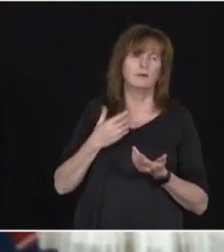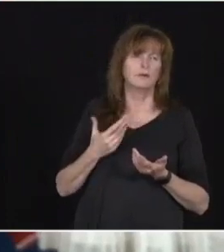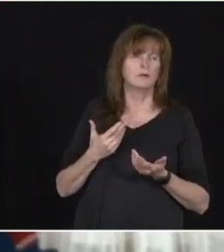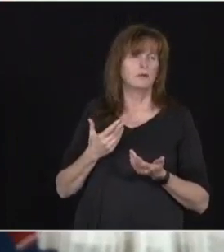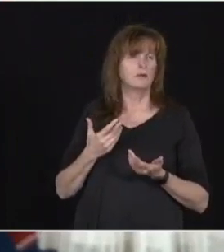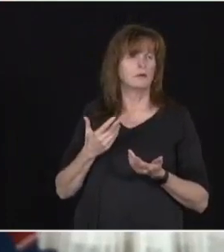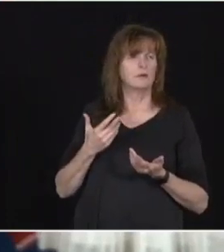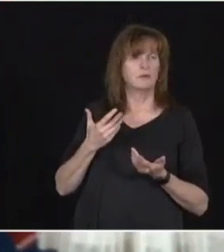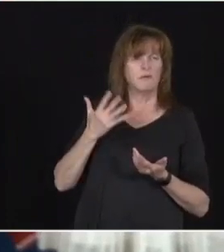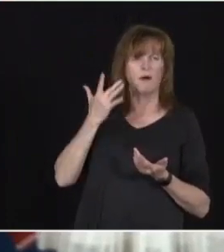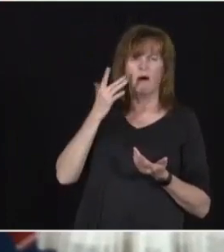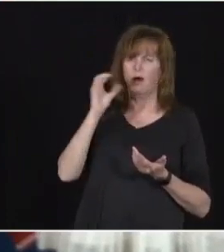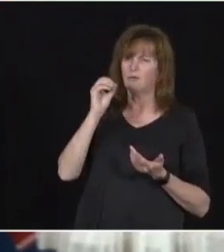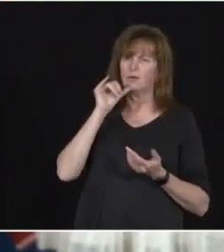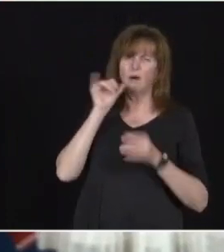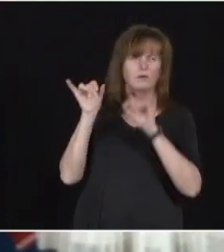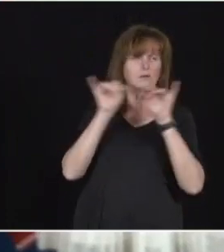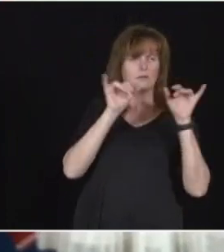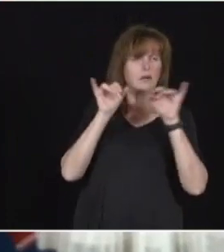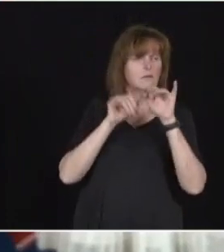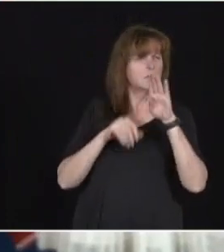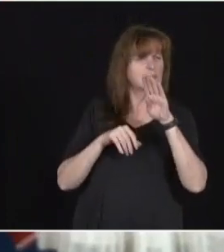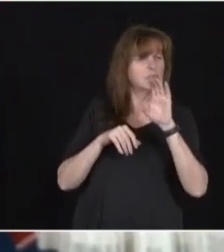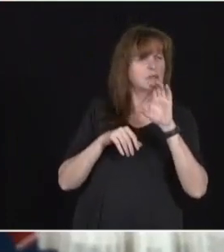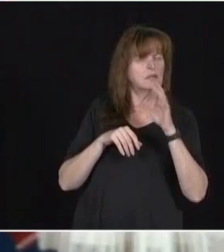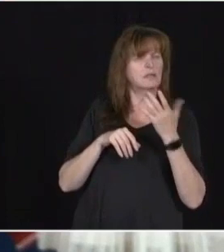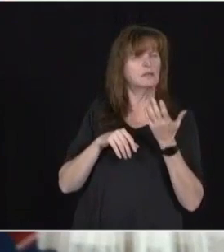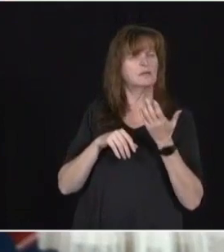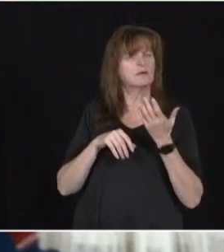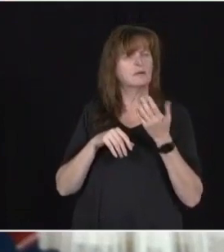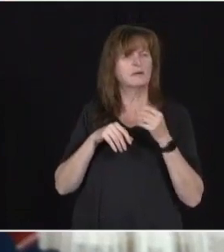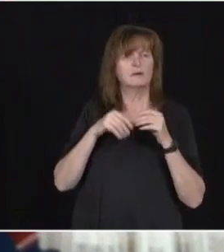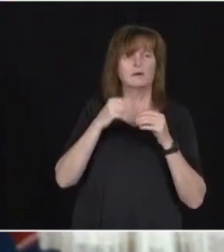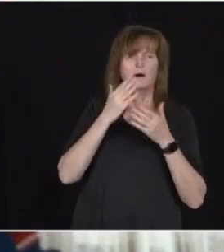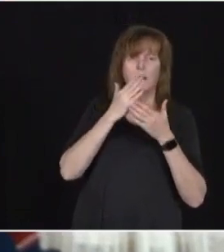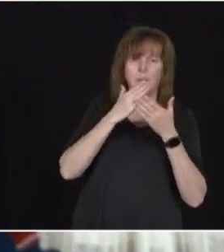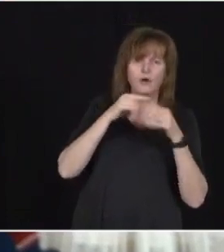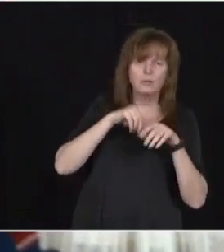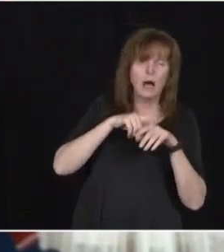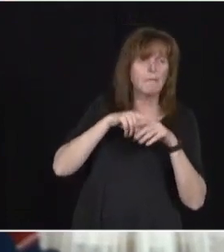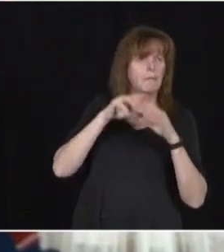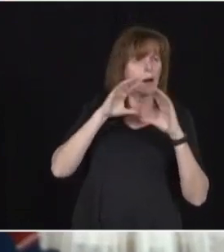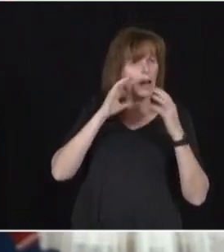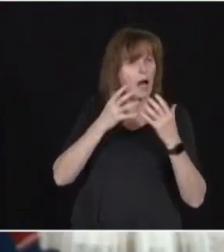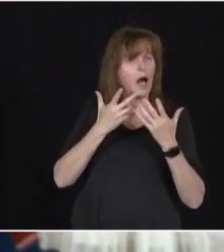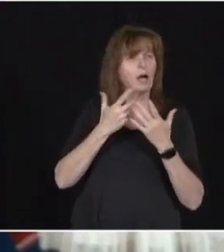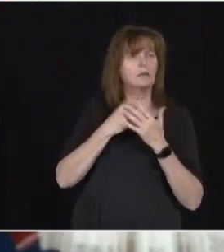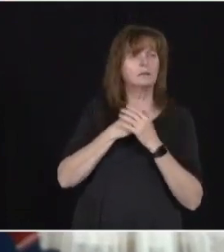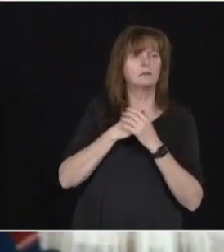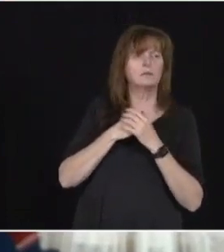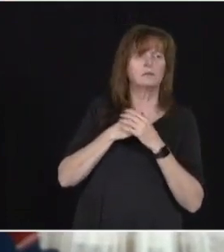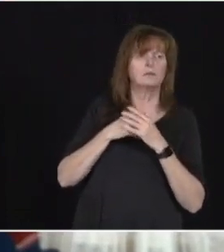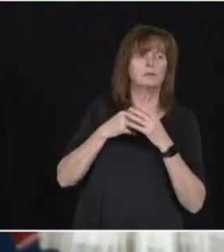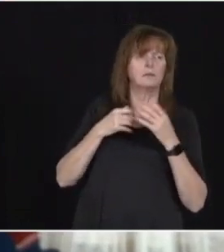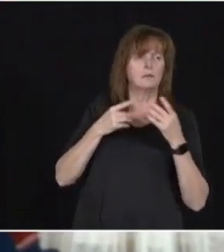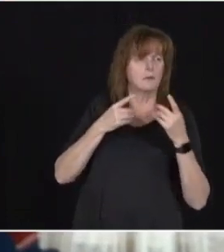I'm curious as to why Ontario did not go the route of BC, which is testing the school reopening with Paul -- with part-time and volunteer classes.